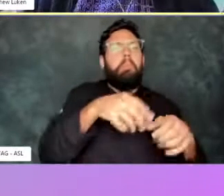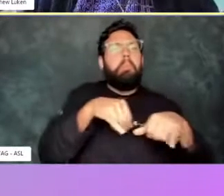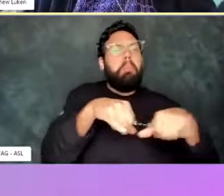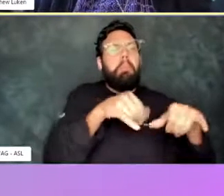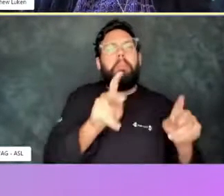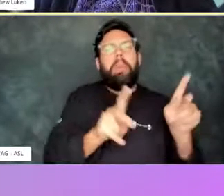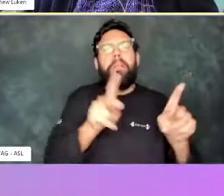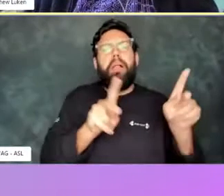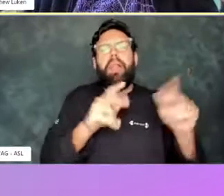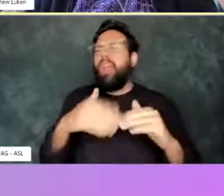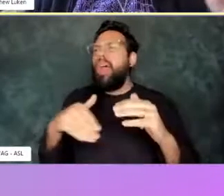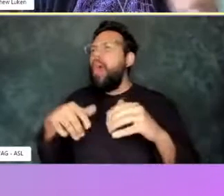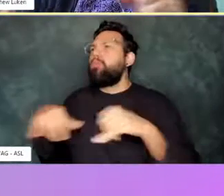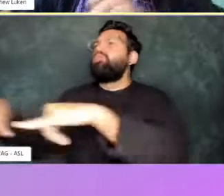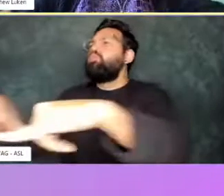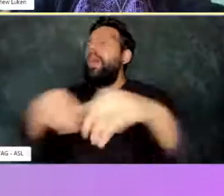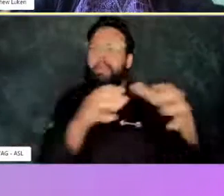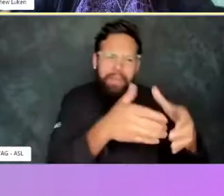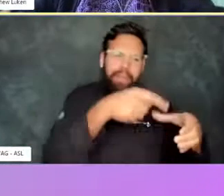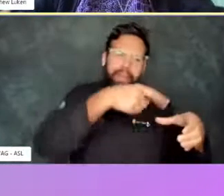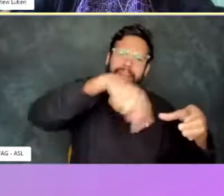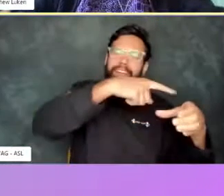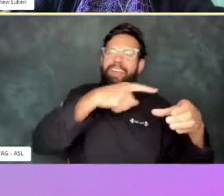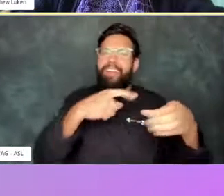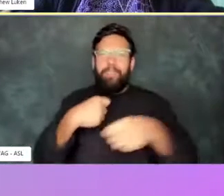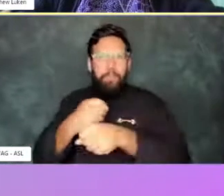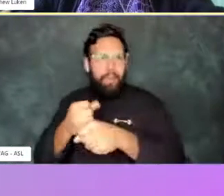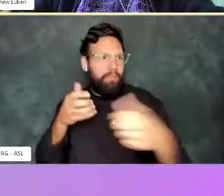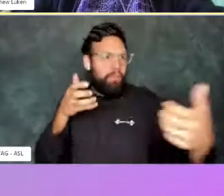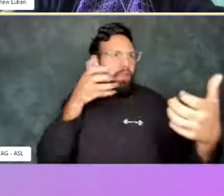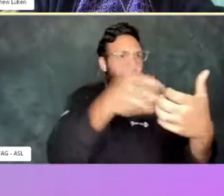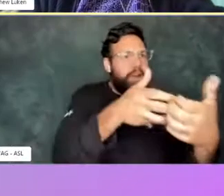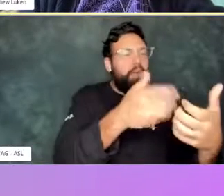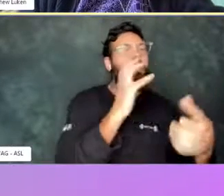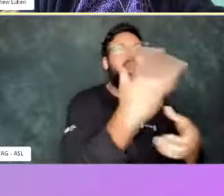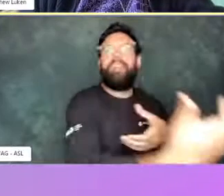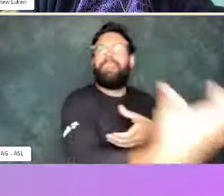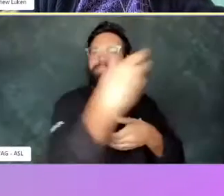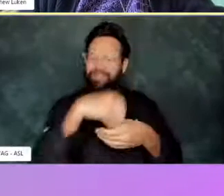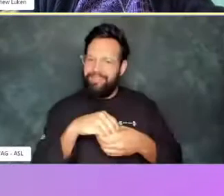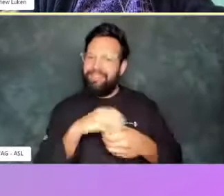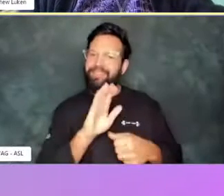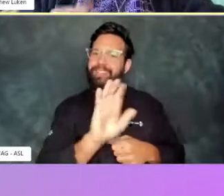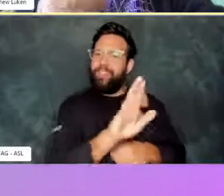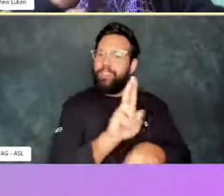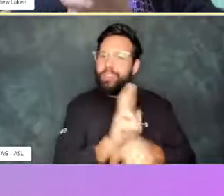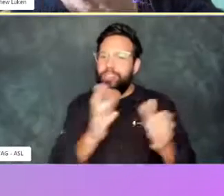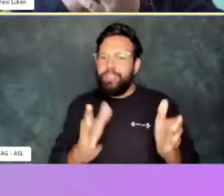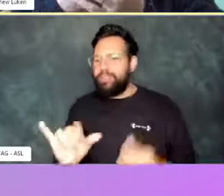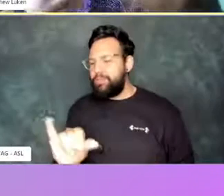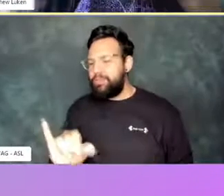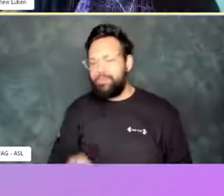ultimately in for your niche and edge cases, your small batch solutions. Because now you will get even